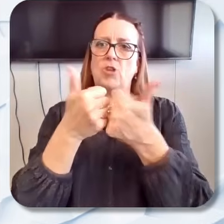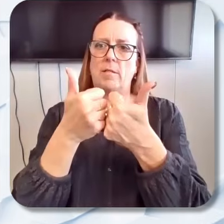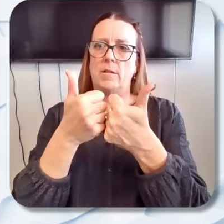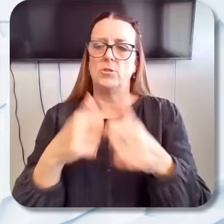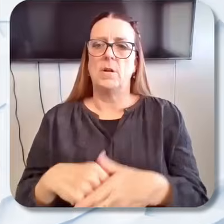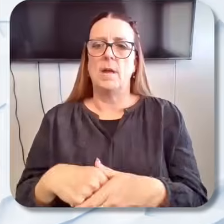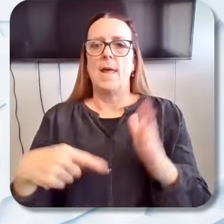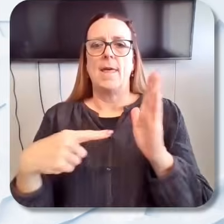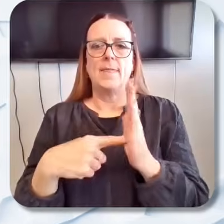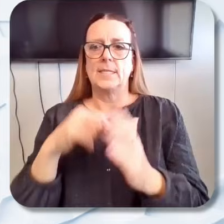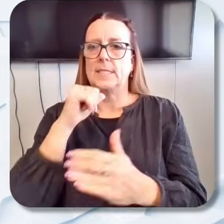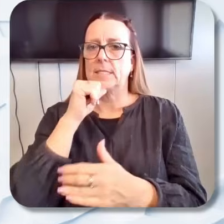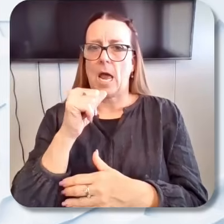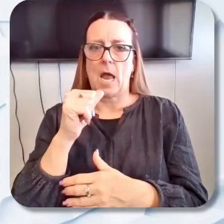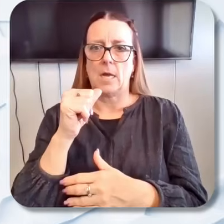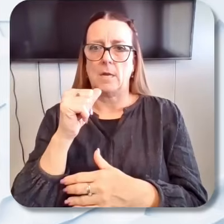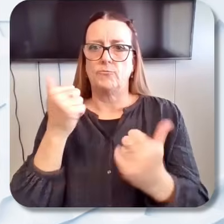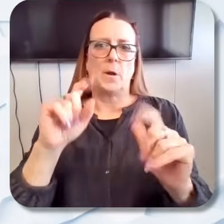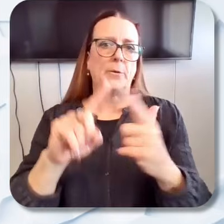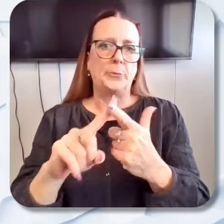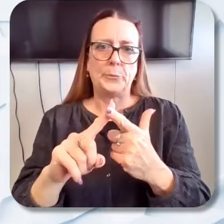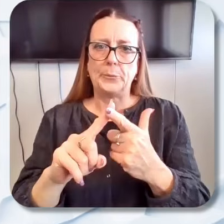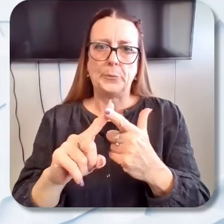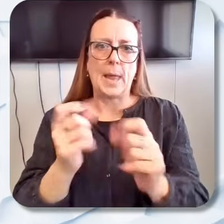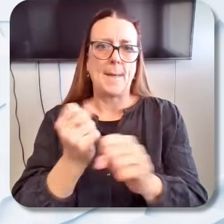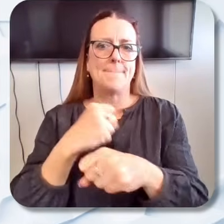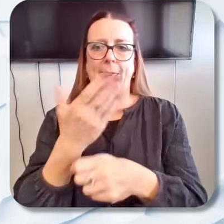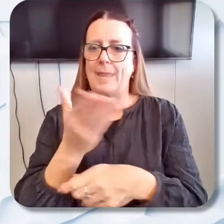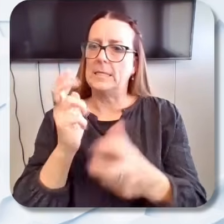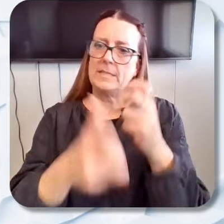And this is not, we are not trying to make things really difficult for everyone.